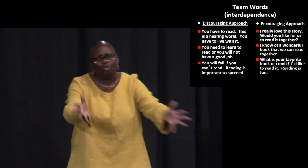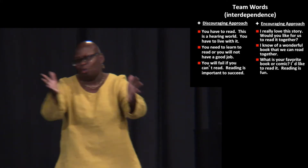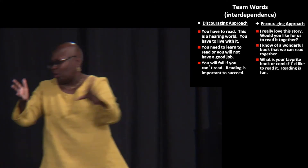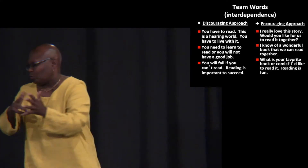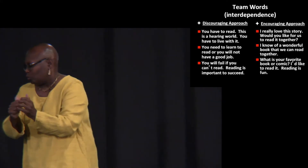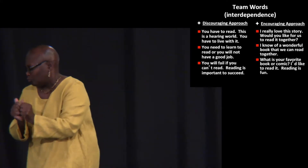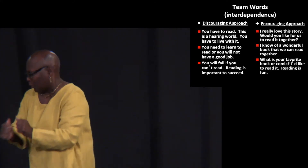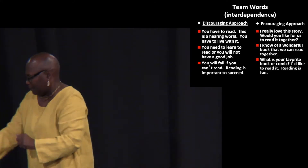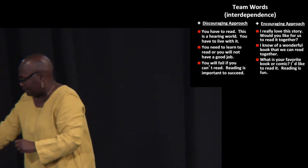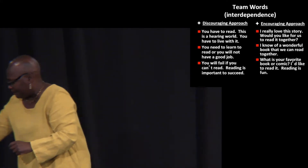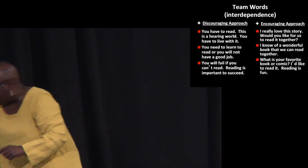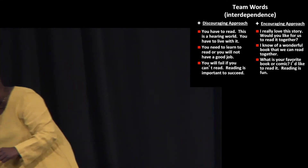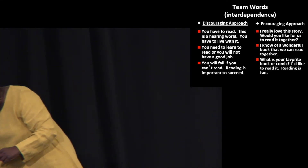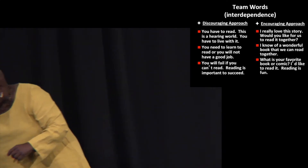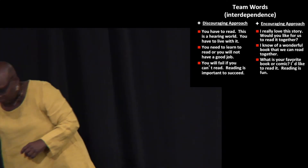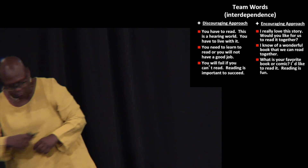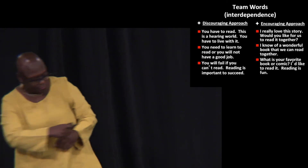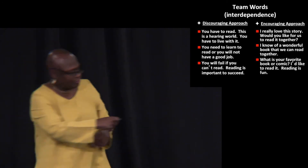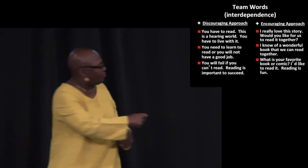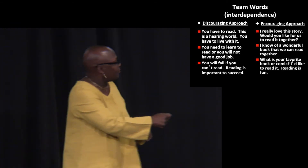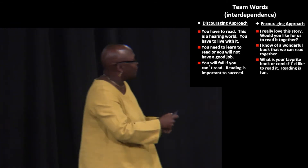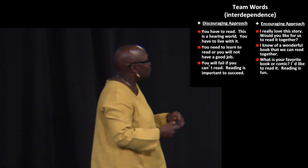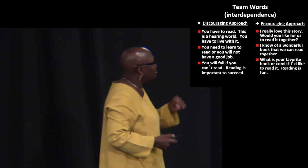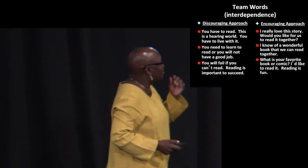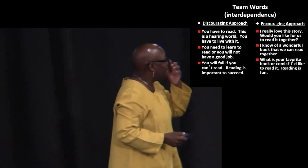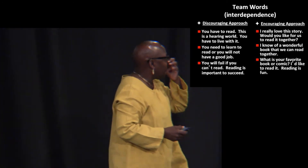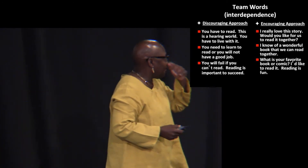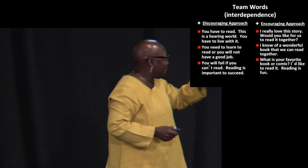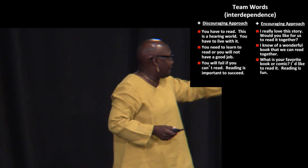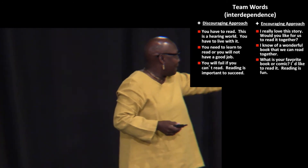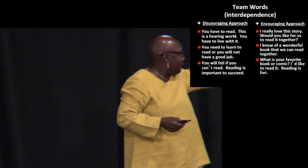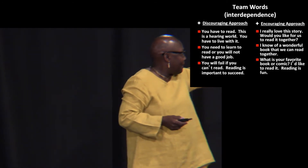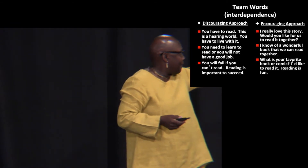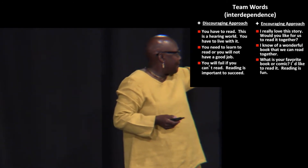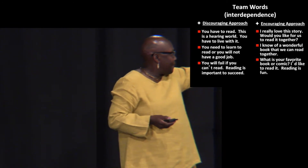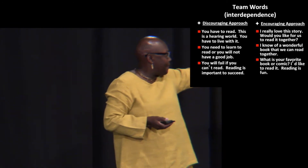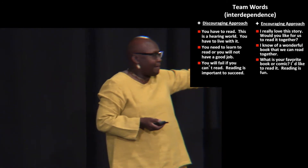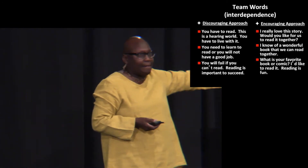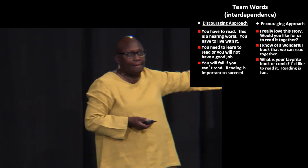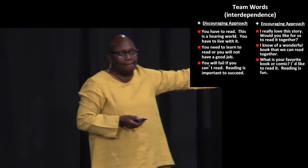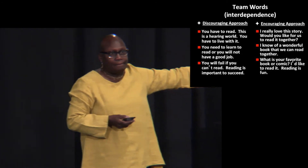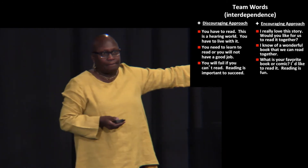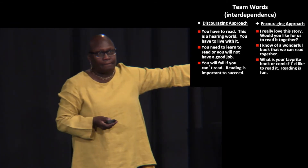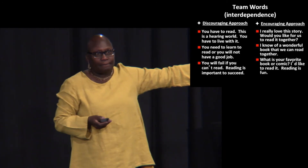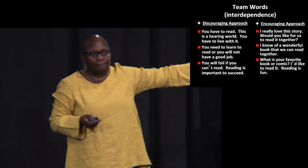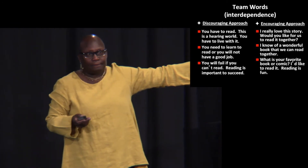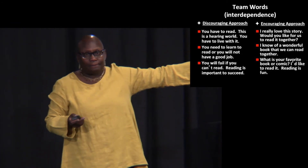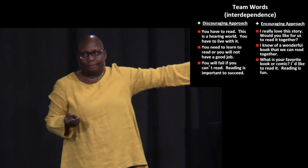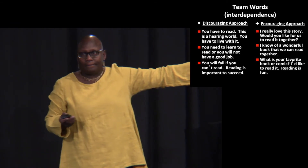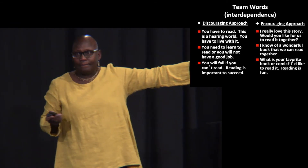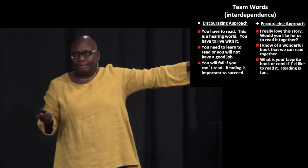and pretend to be so engrossed and amazed by the story that I could not pay attention to anything else. Of course that meant that a student would